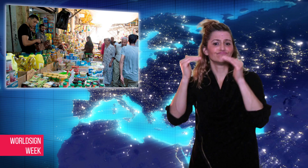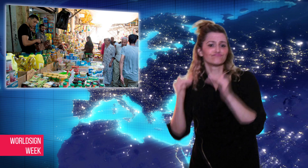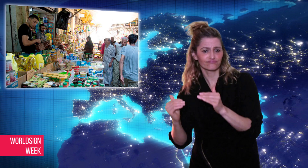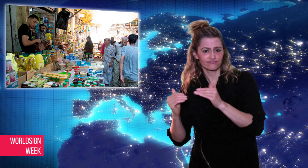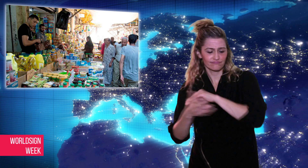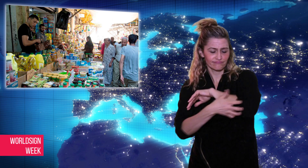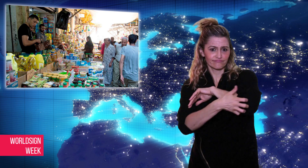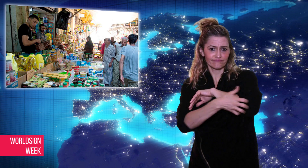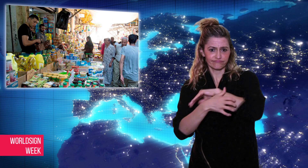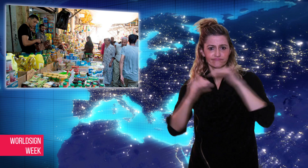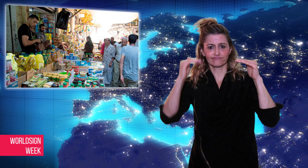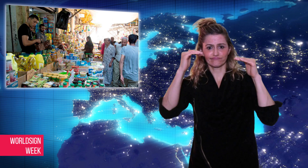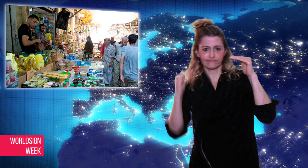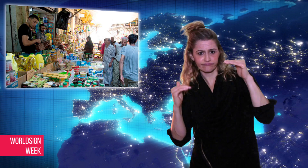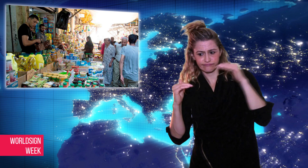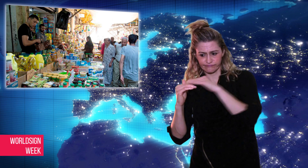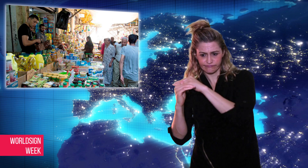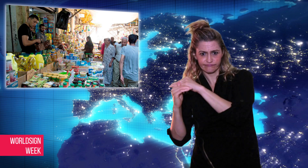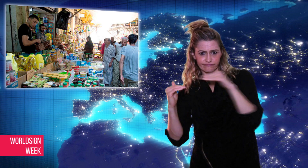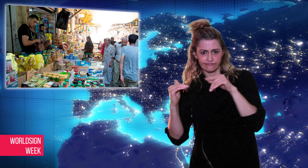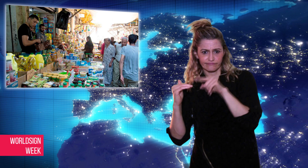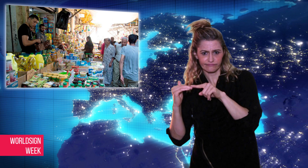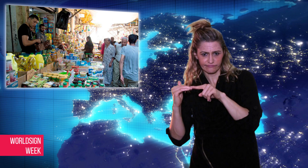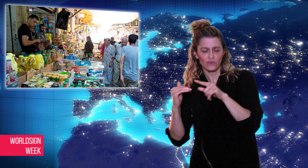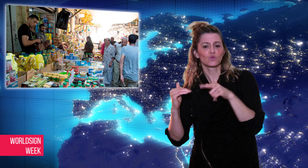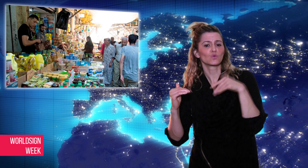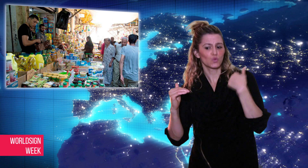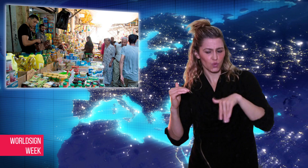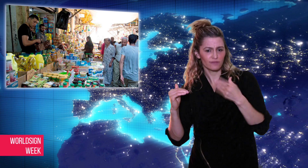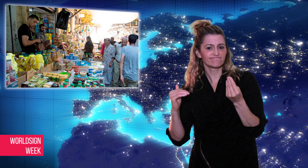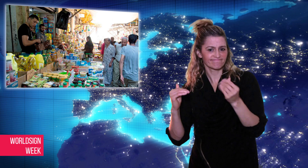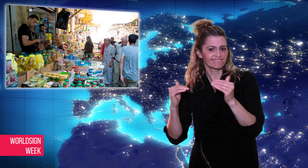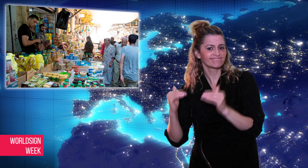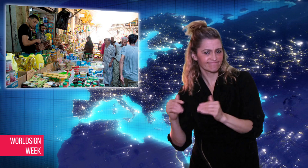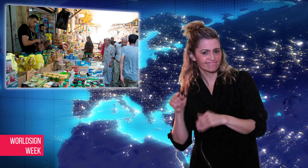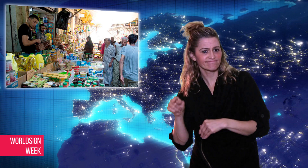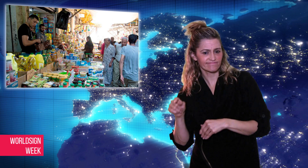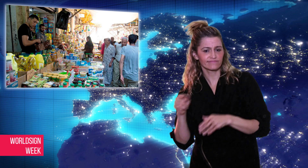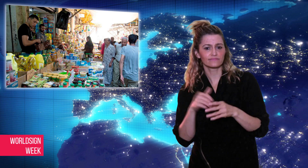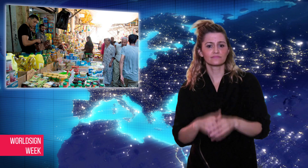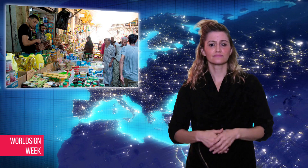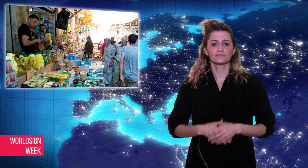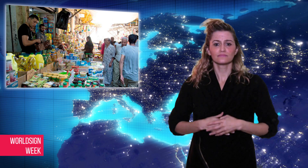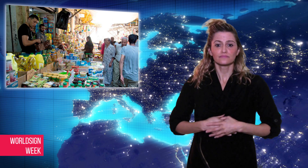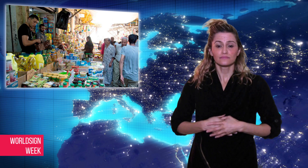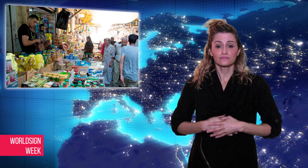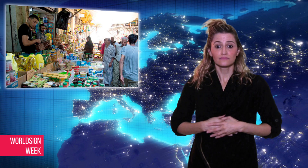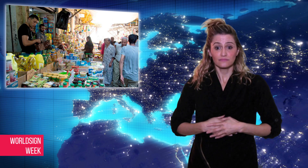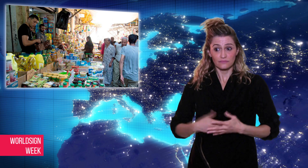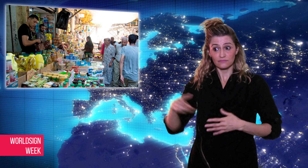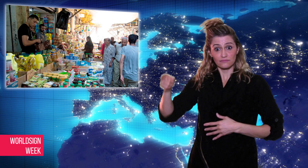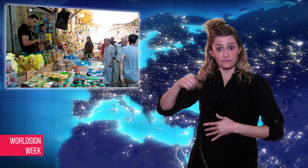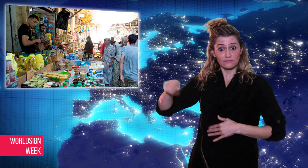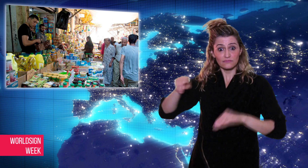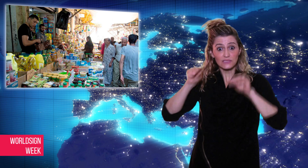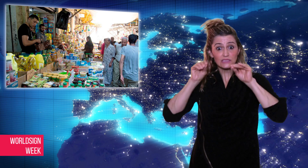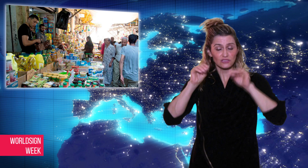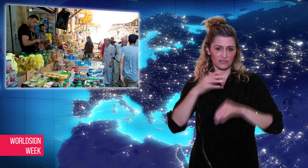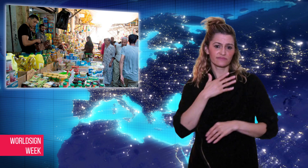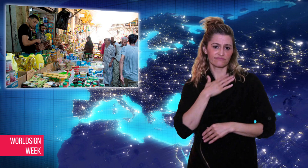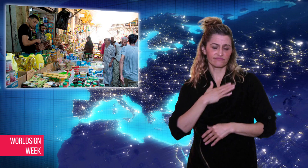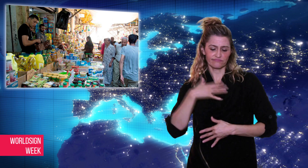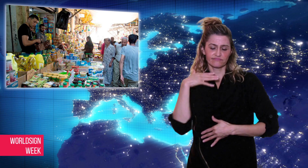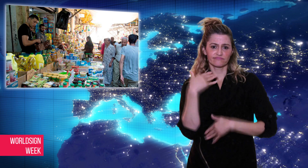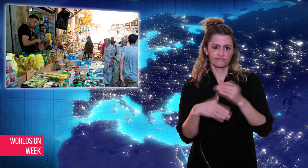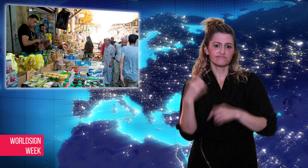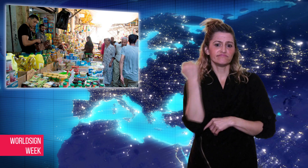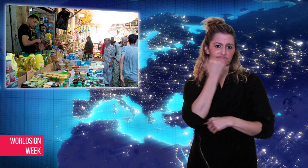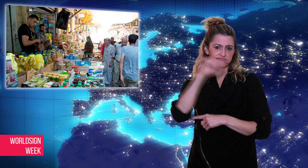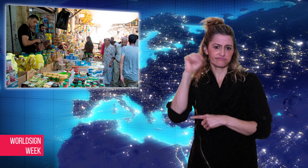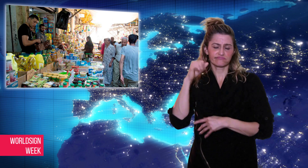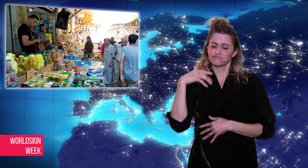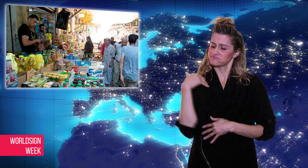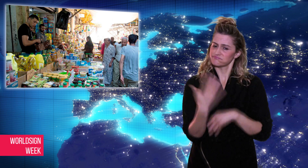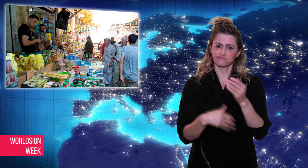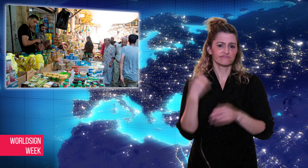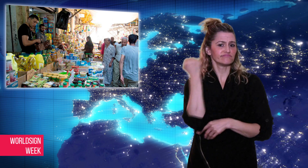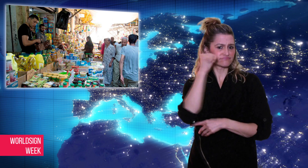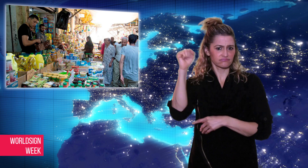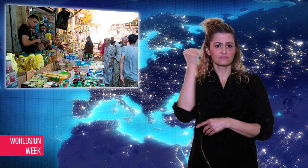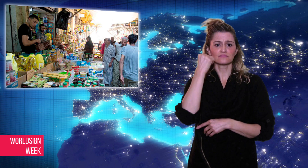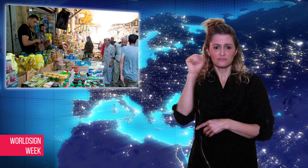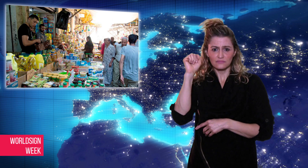Jordan. The teachers have since been urged to return